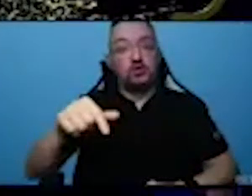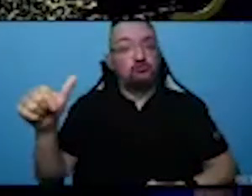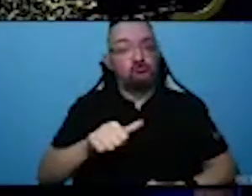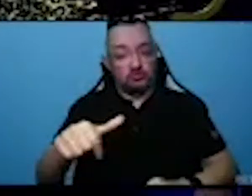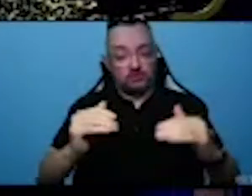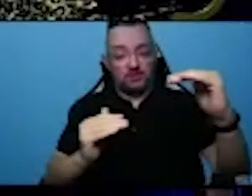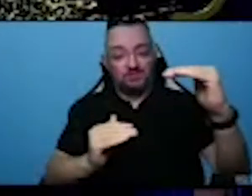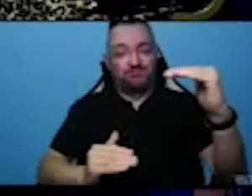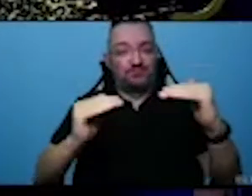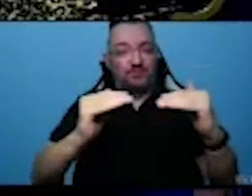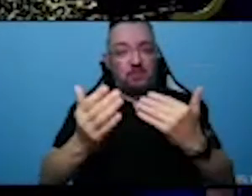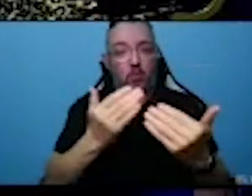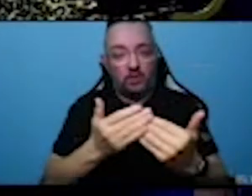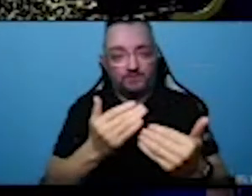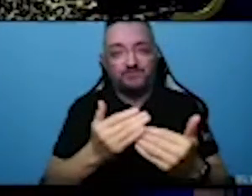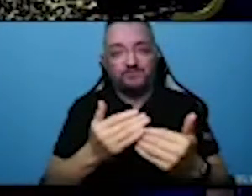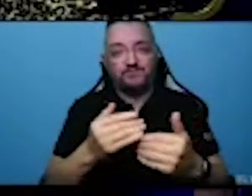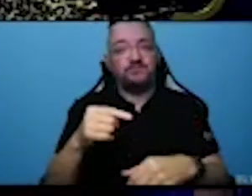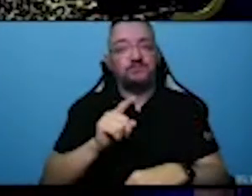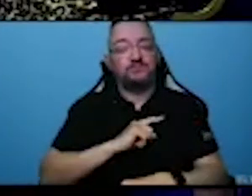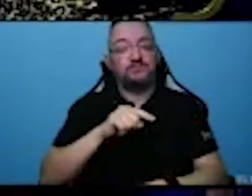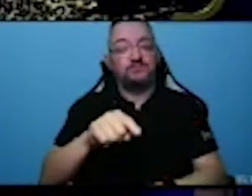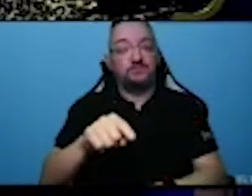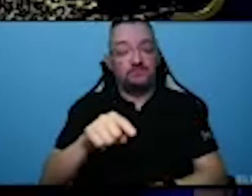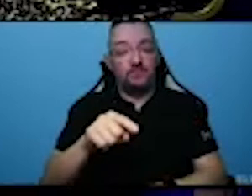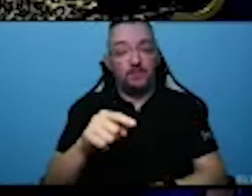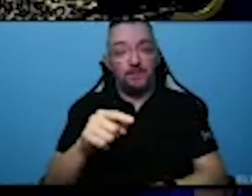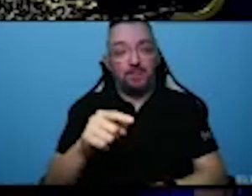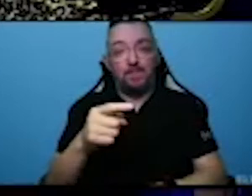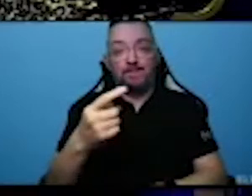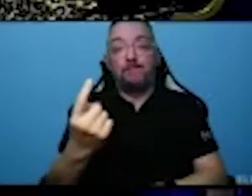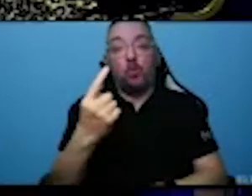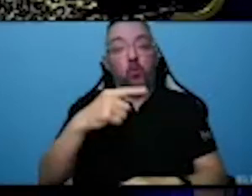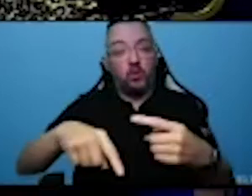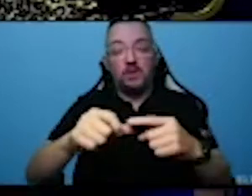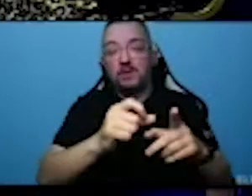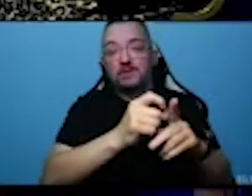because we know those who are... people who are disabled people, Black, Asian, minority ethnic communities,